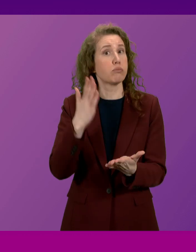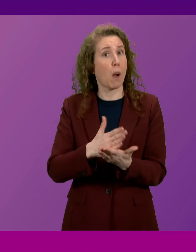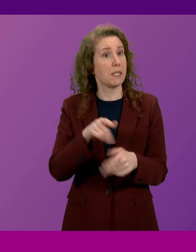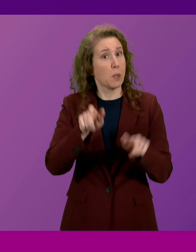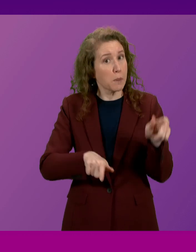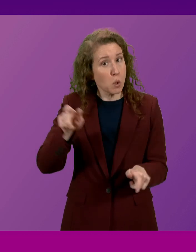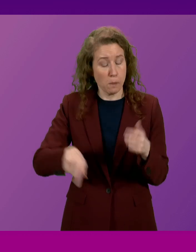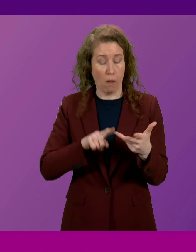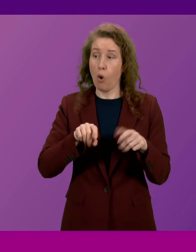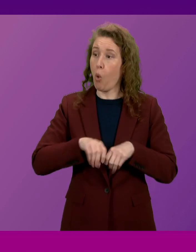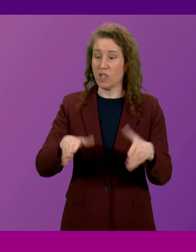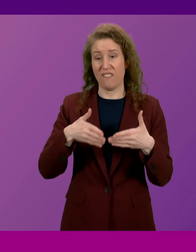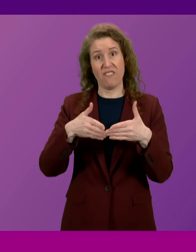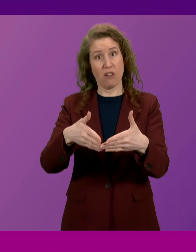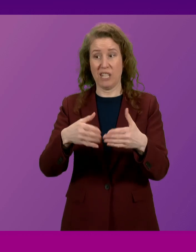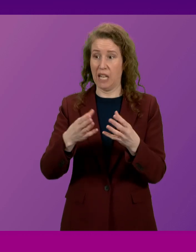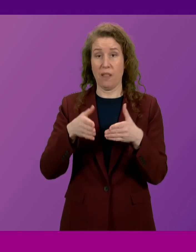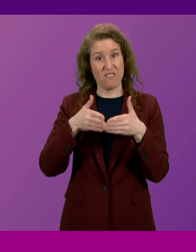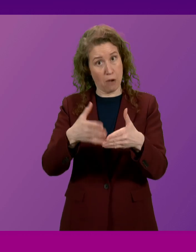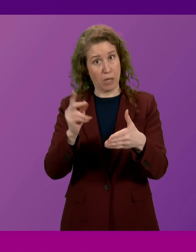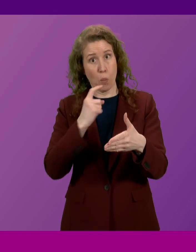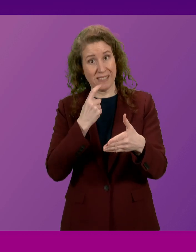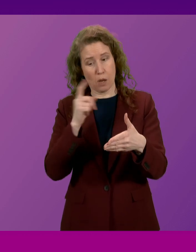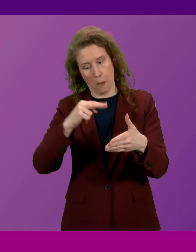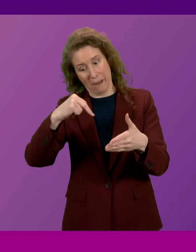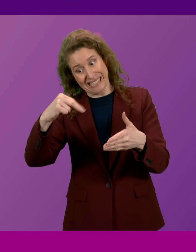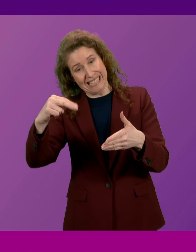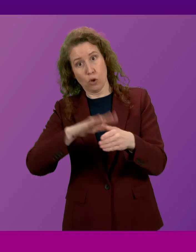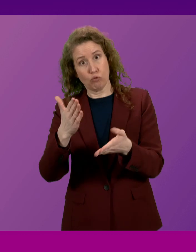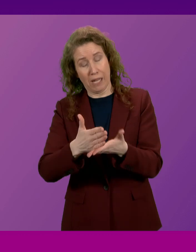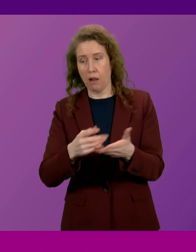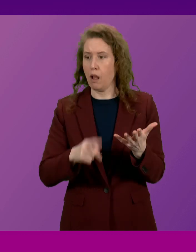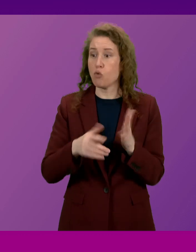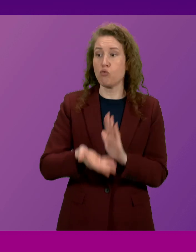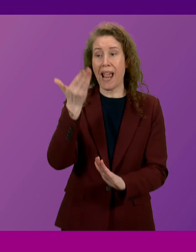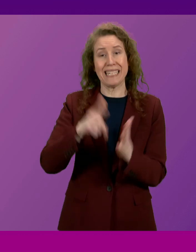launched a ferry with painted-on windows, raised taxes, alienated business and allowed